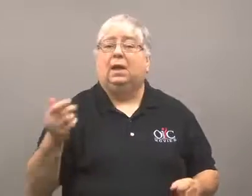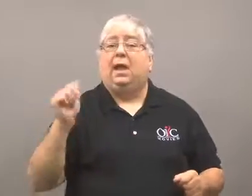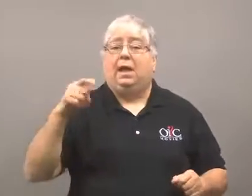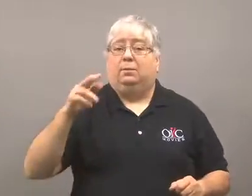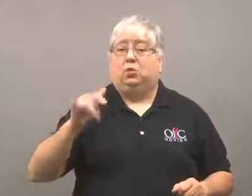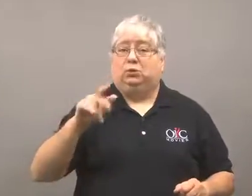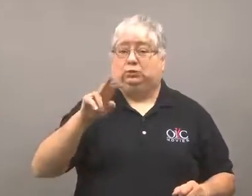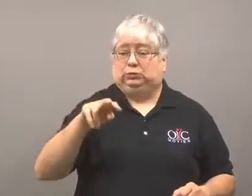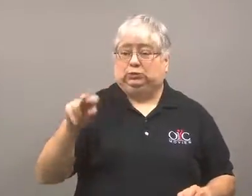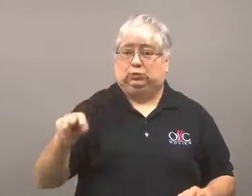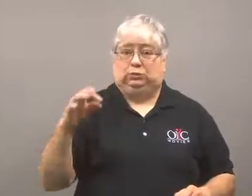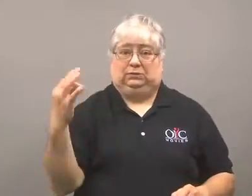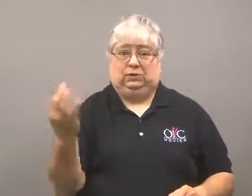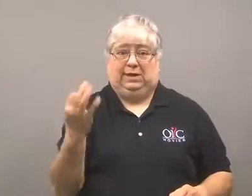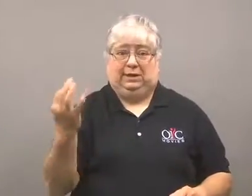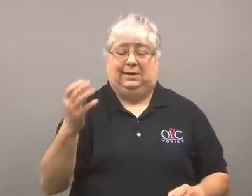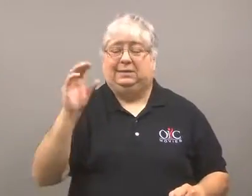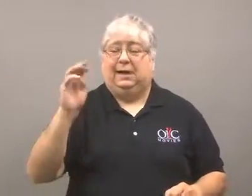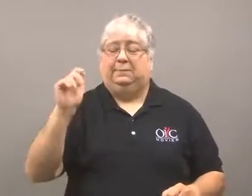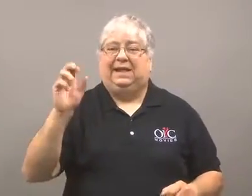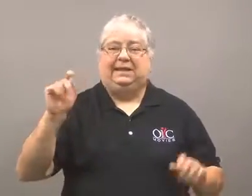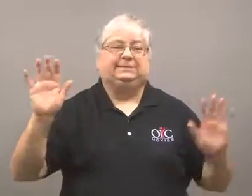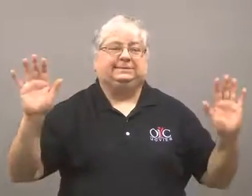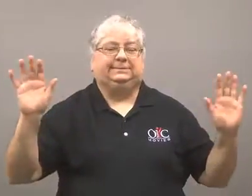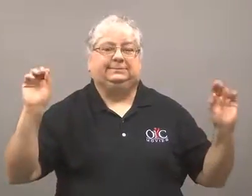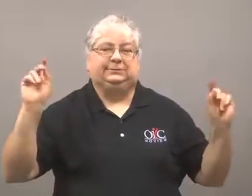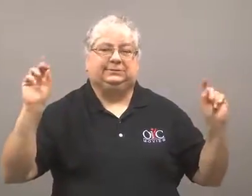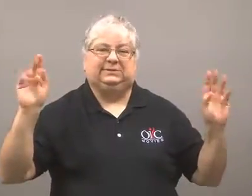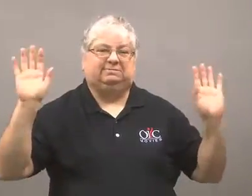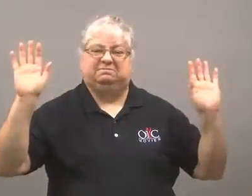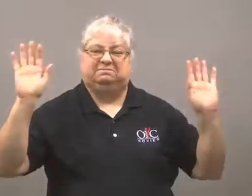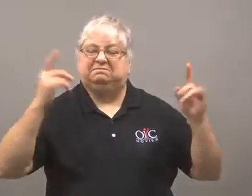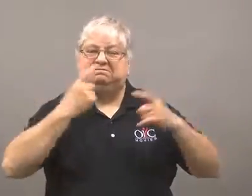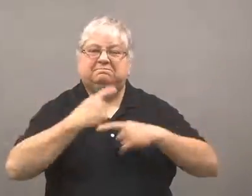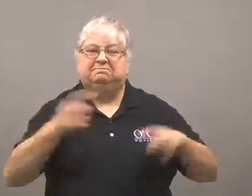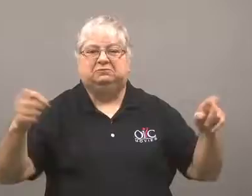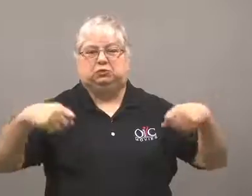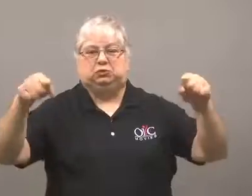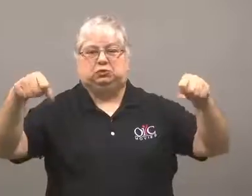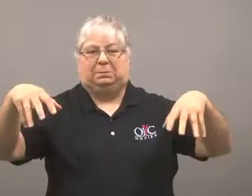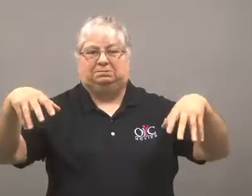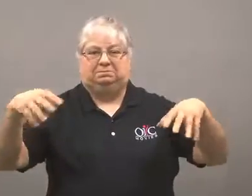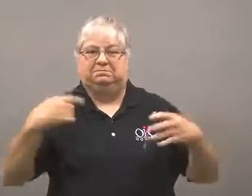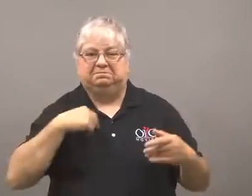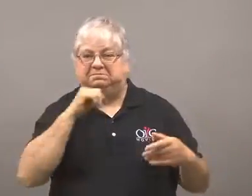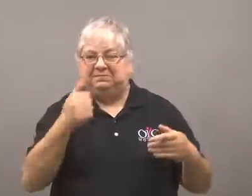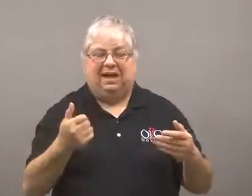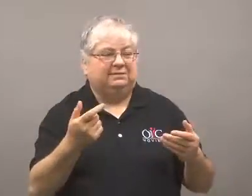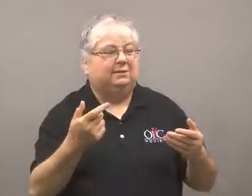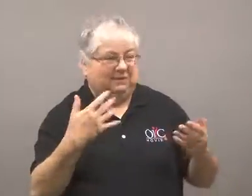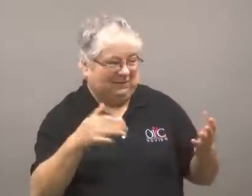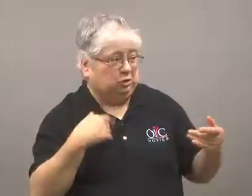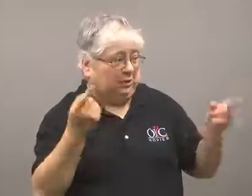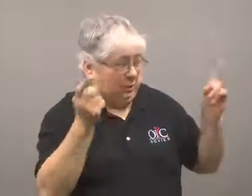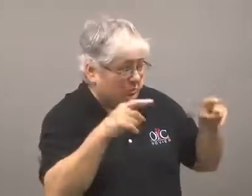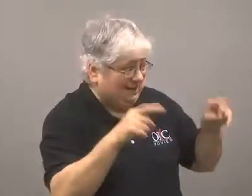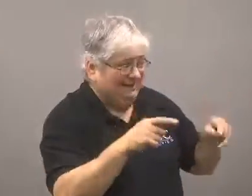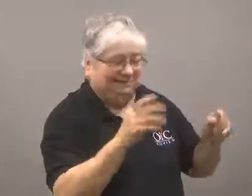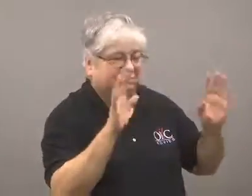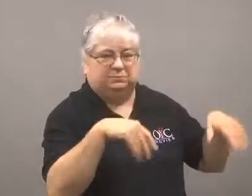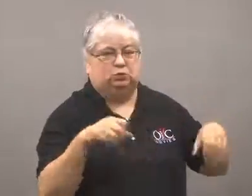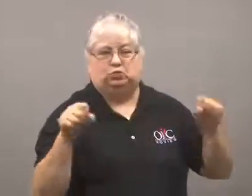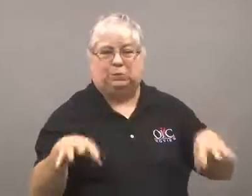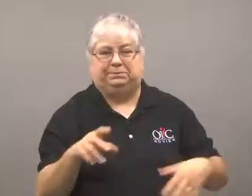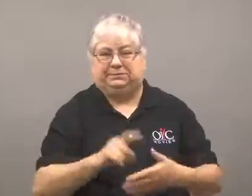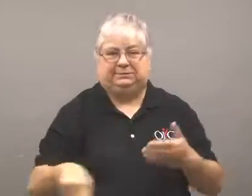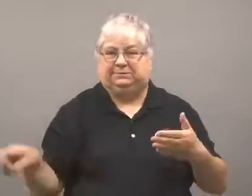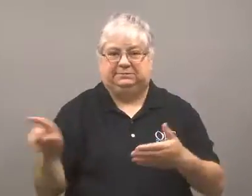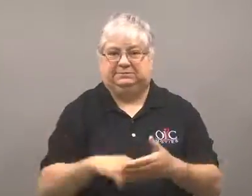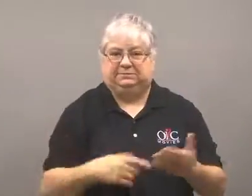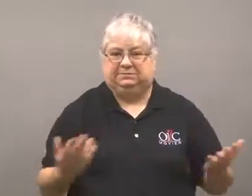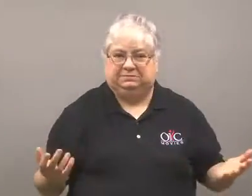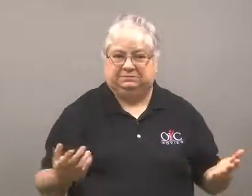On Friday, April 22, Comcast announced it was cancelling the agreement.